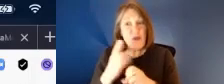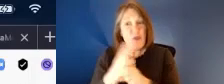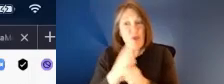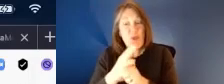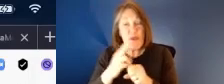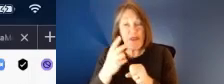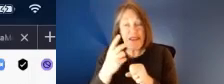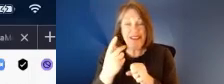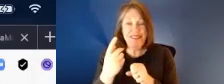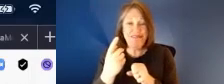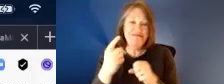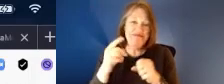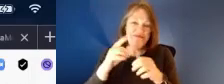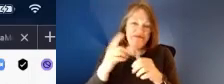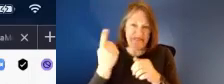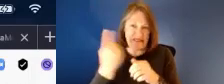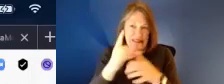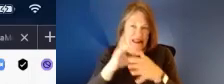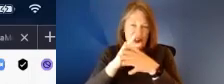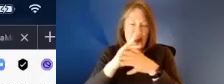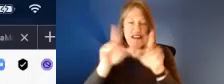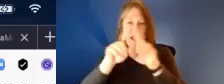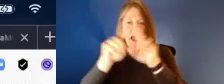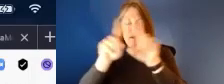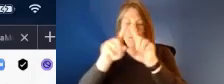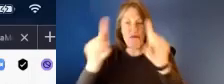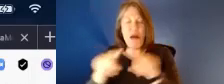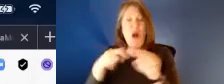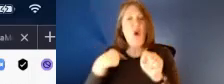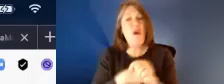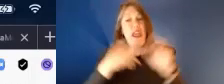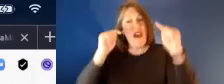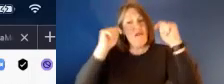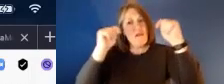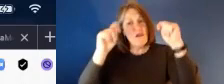like to do it. We have got tutorials and quick guides